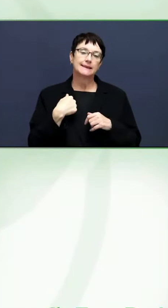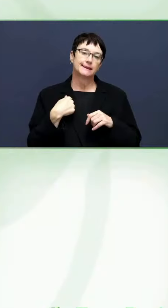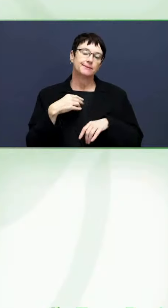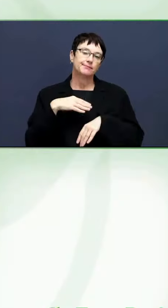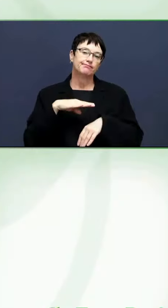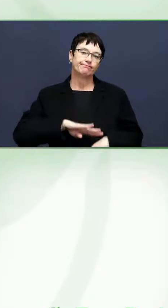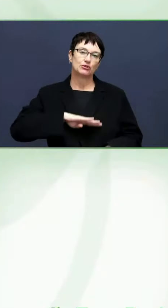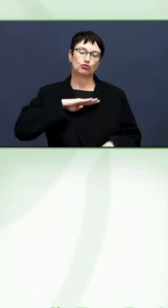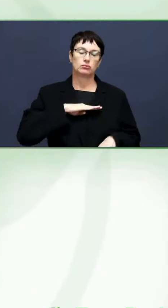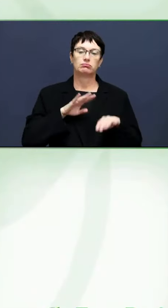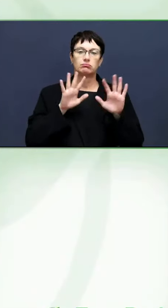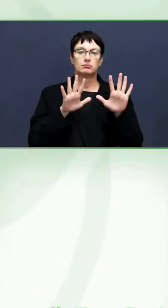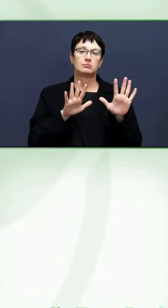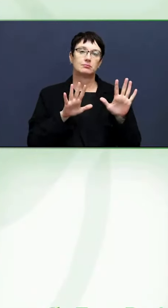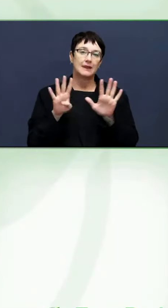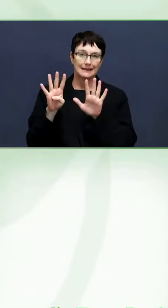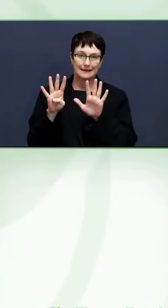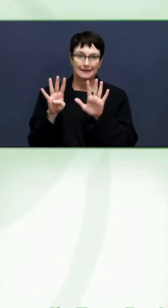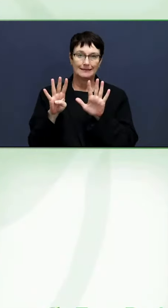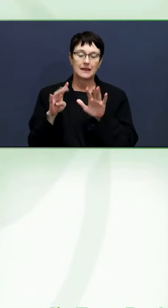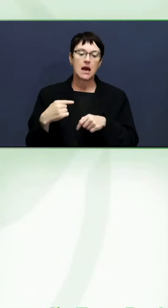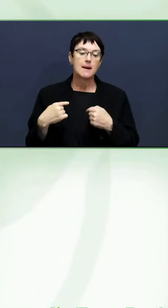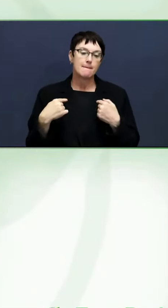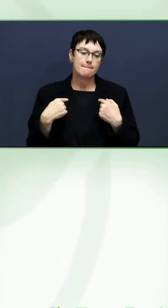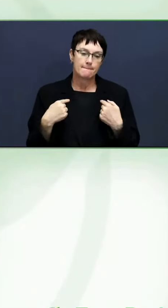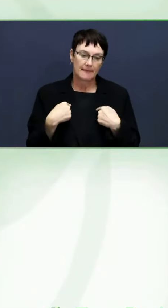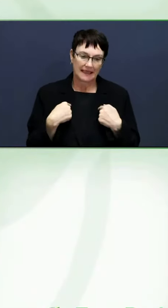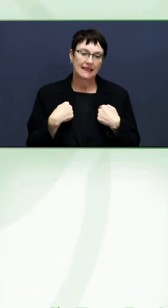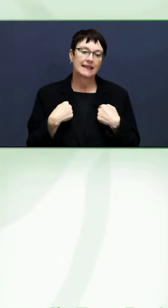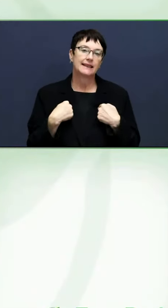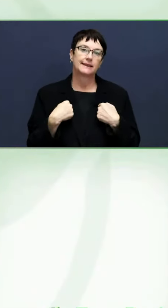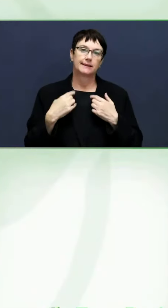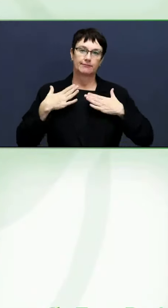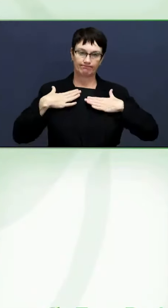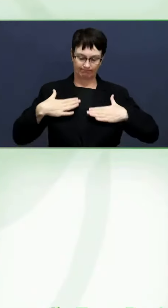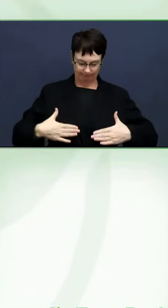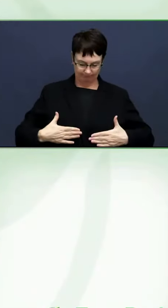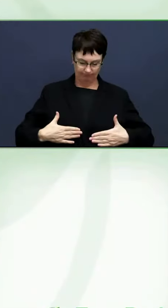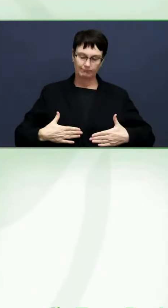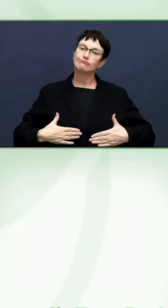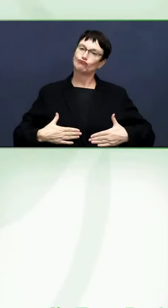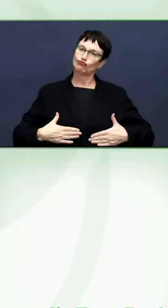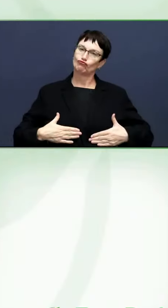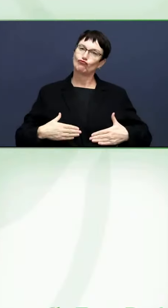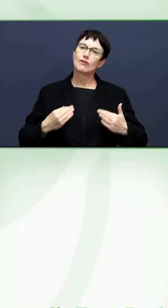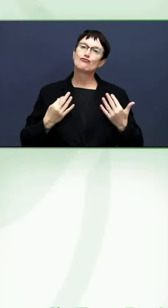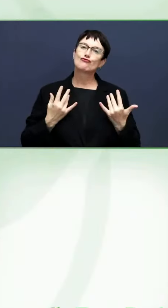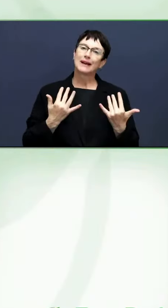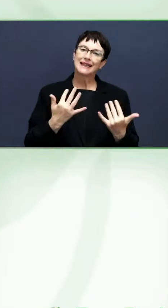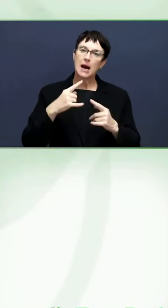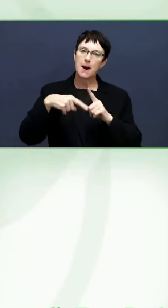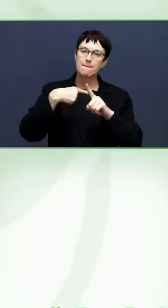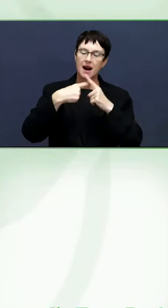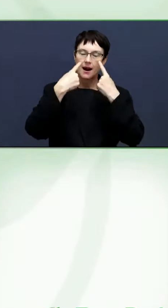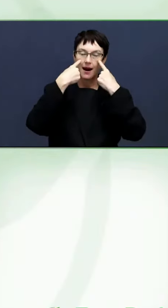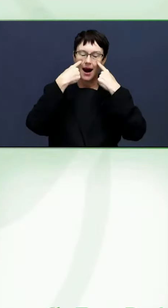a green dress. I am from the United States of America, and attend the Minnesota State Academy for the blind.